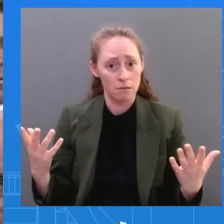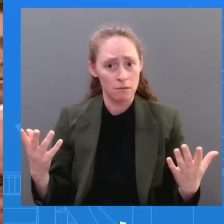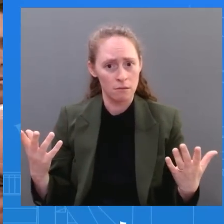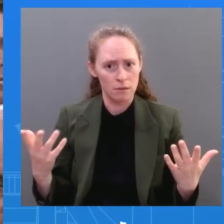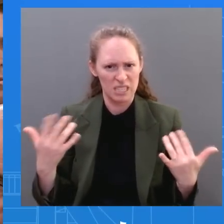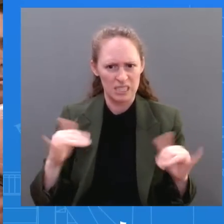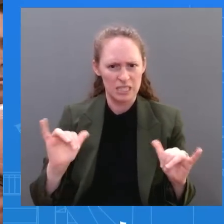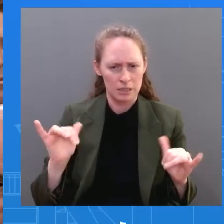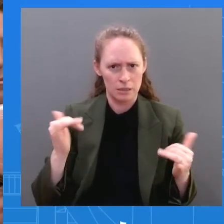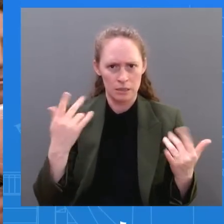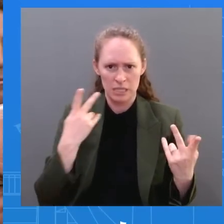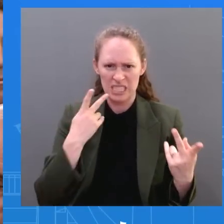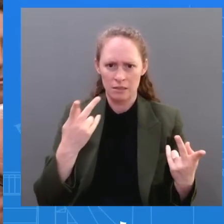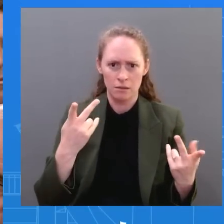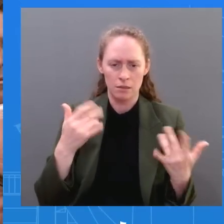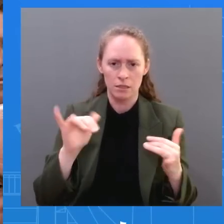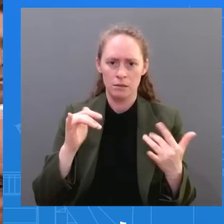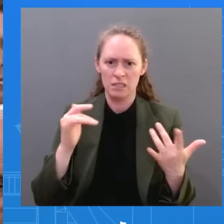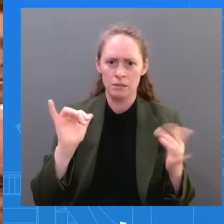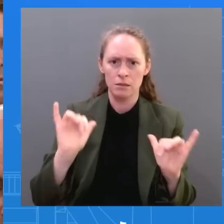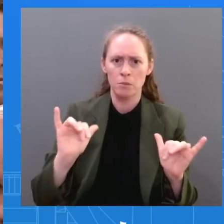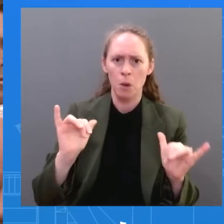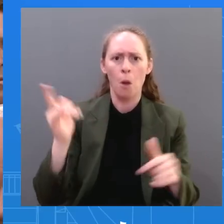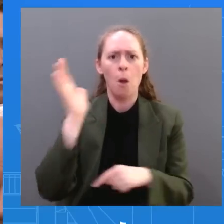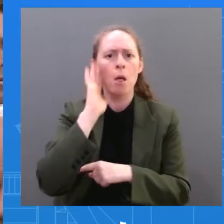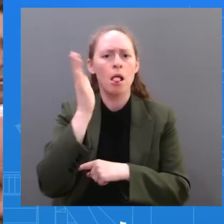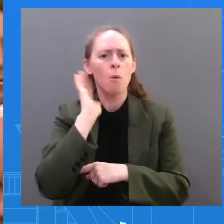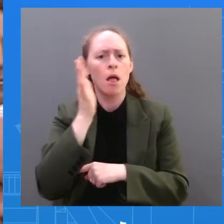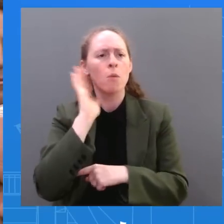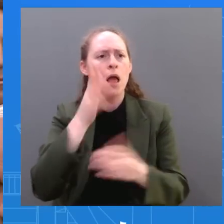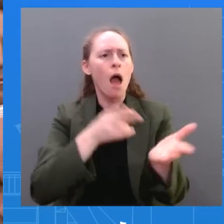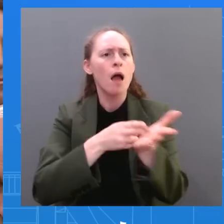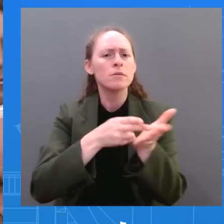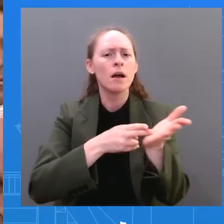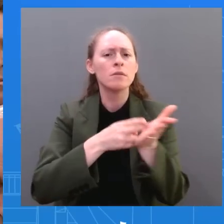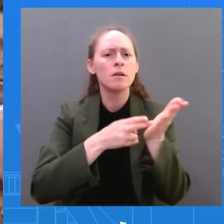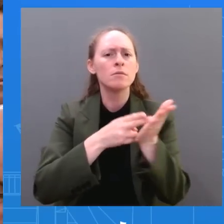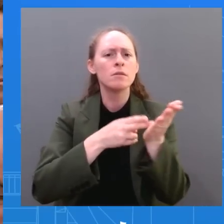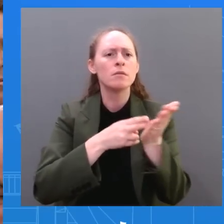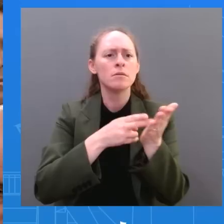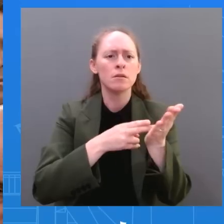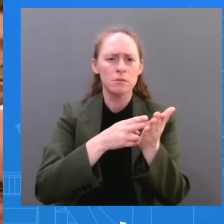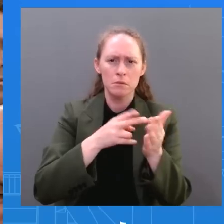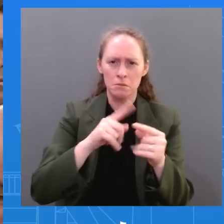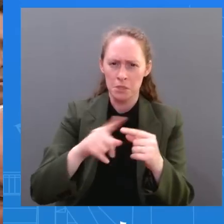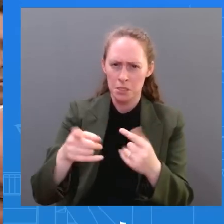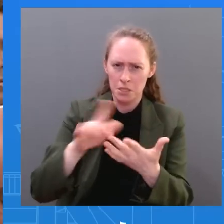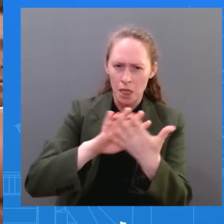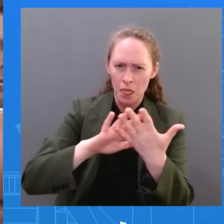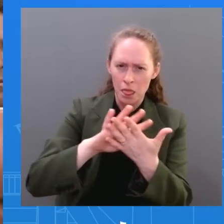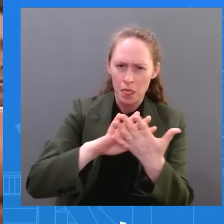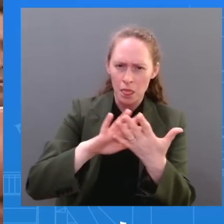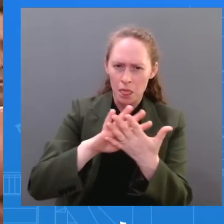Because, you know, in public, he says he hasn't discussed these business dealings. And then, at least according to the voicemail